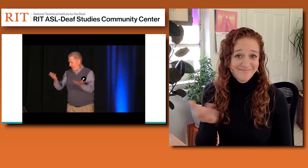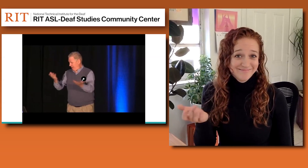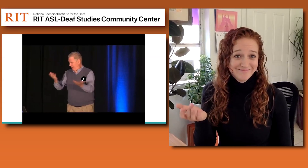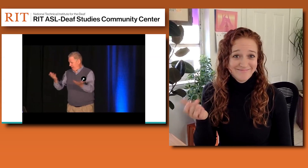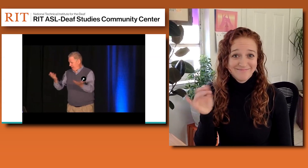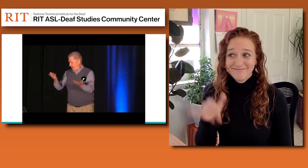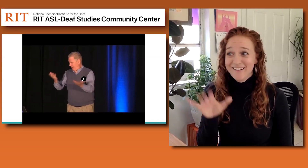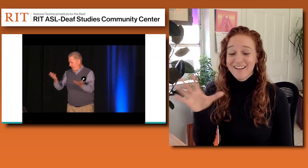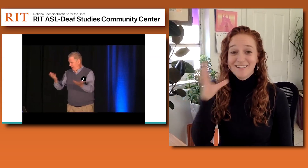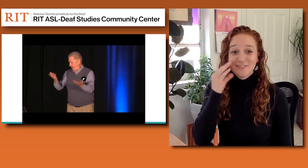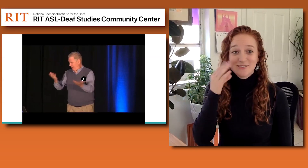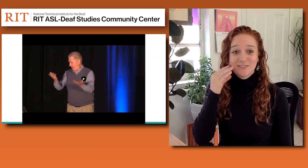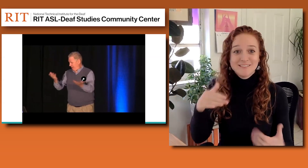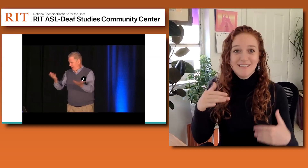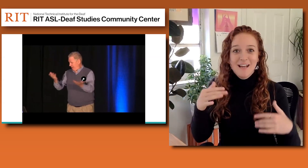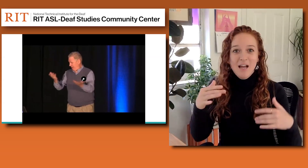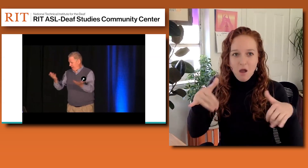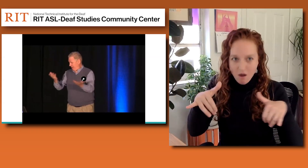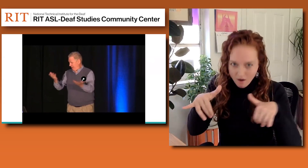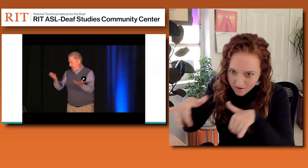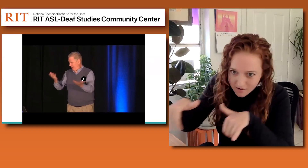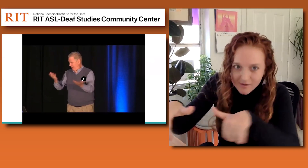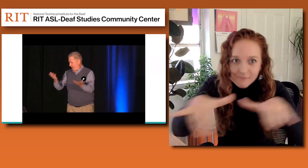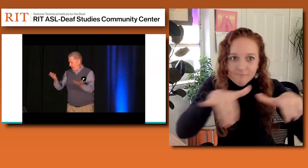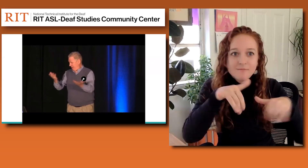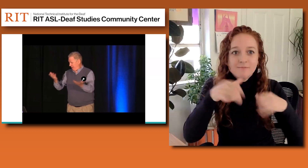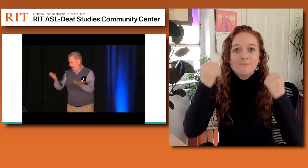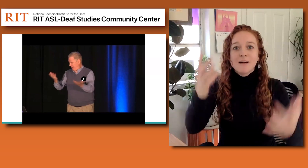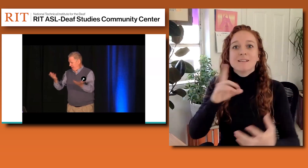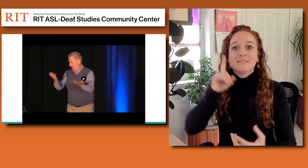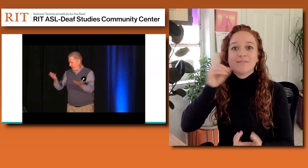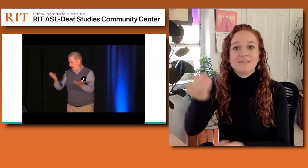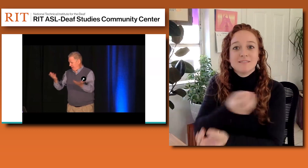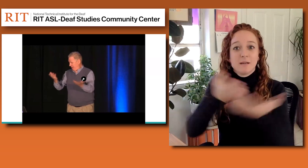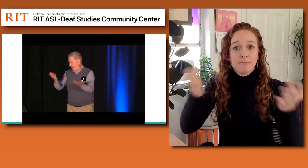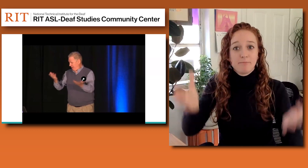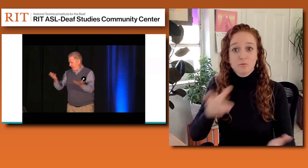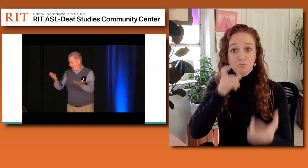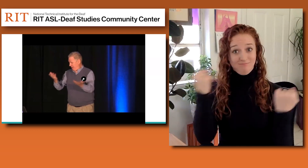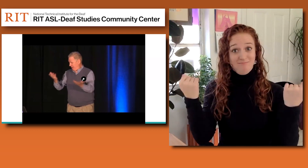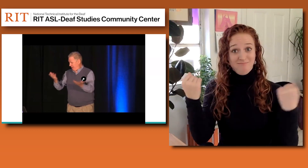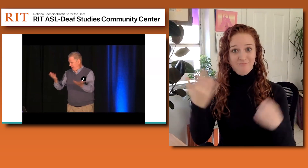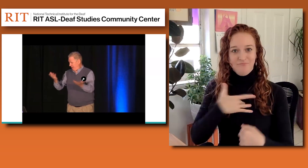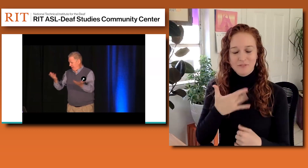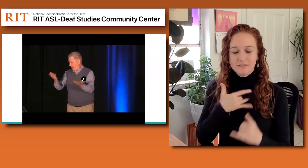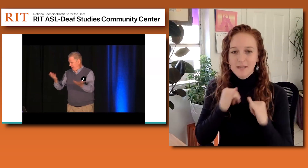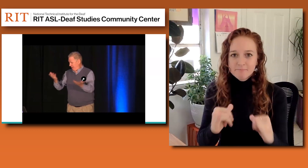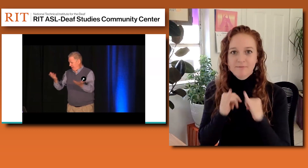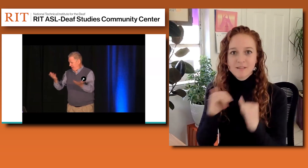Barbara: So, his experience is very common among STEMists.